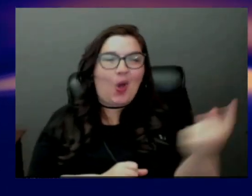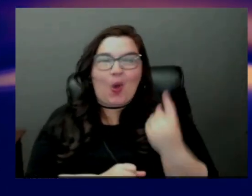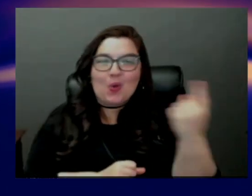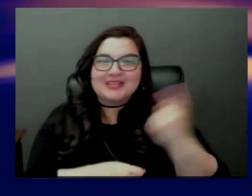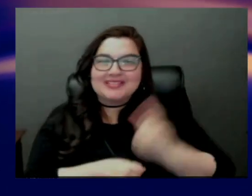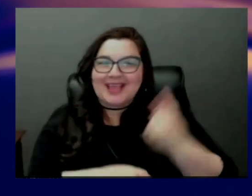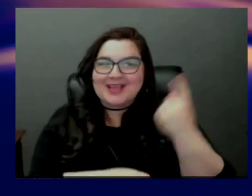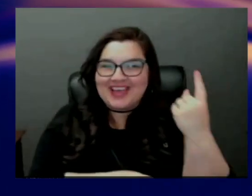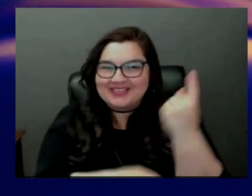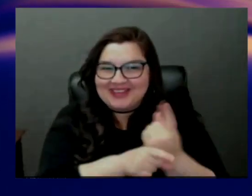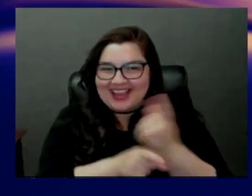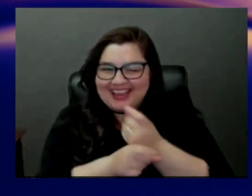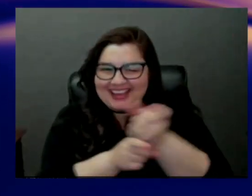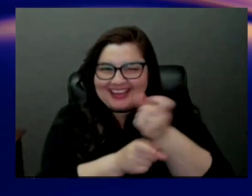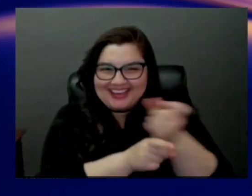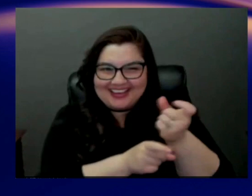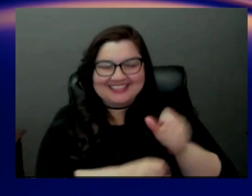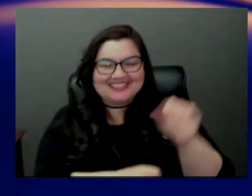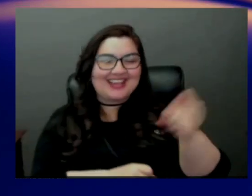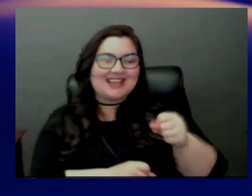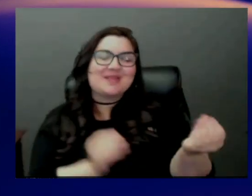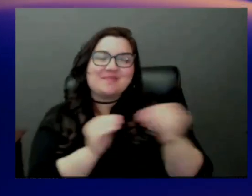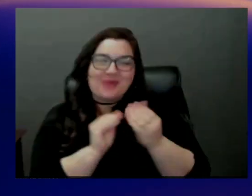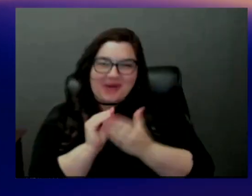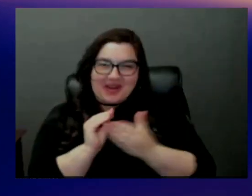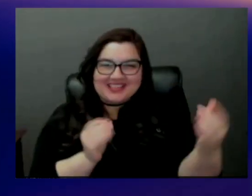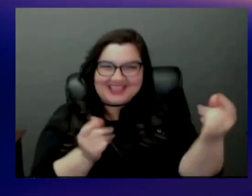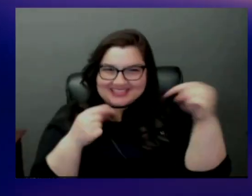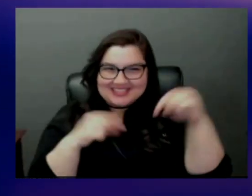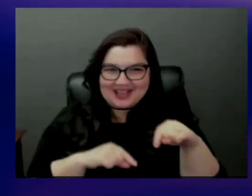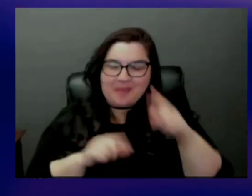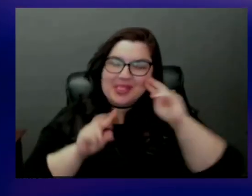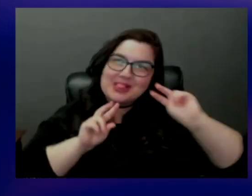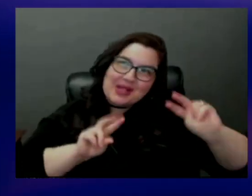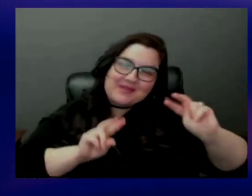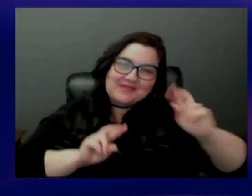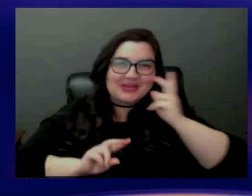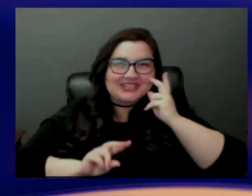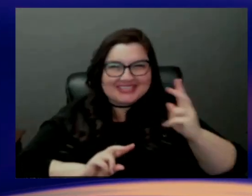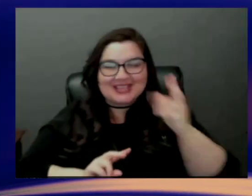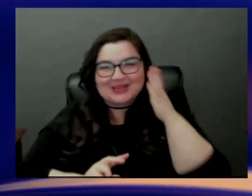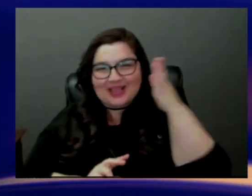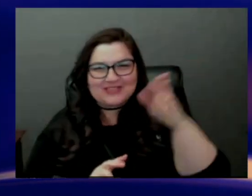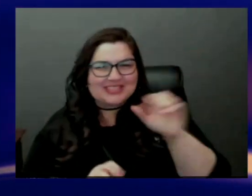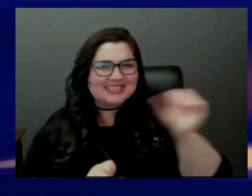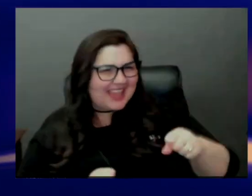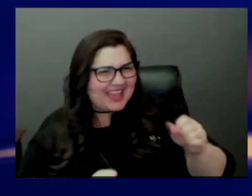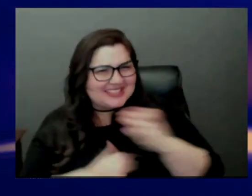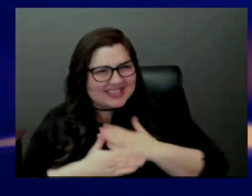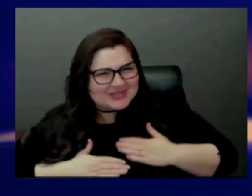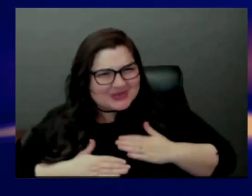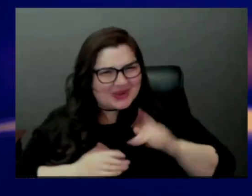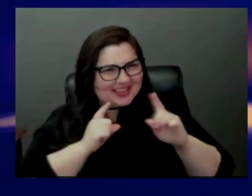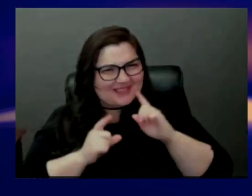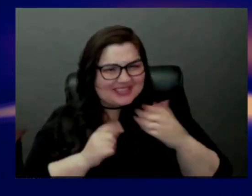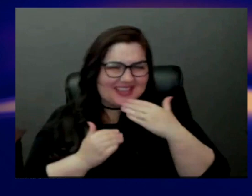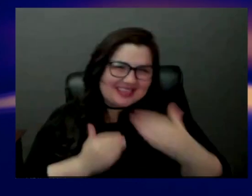We're working on more cool stuff to come. Looking forward to seeing you in the future. Absolutely, really enjoyed the conversation guys. Thank you for hosting me. Thanks.